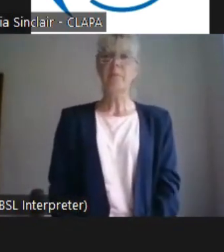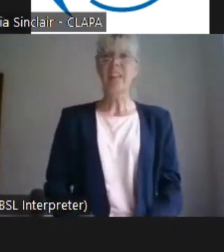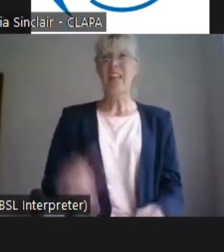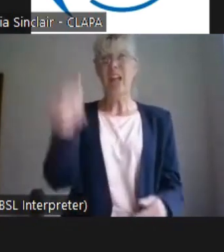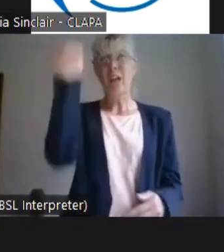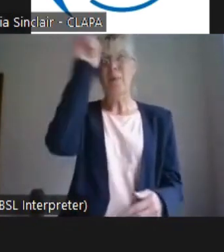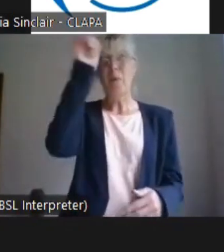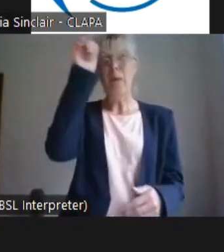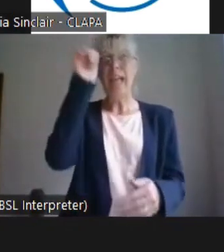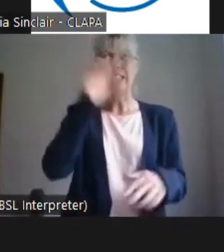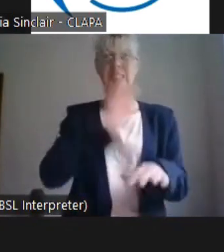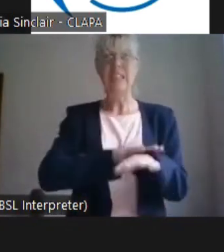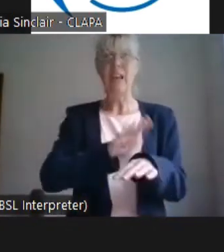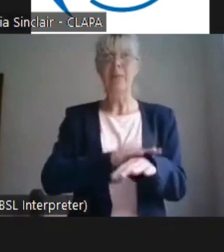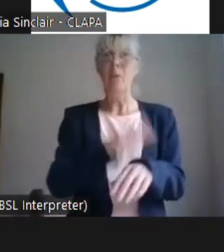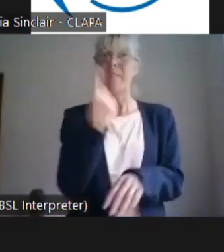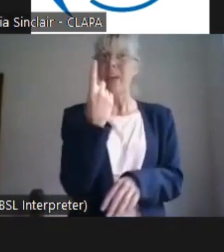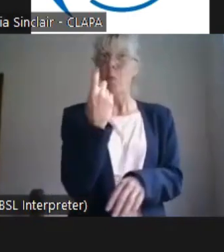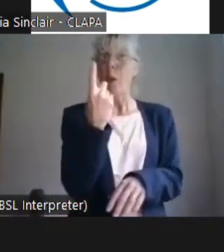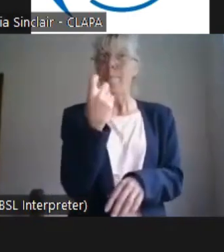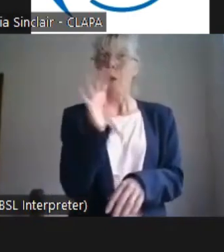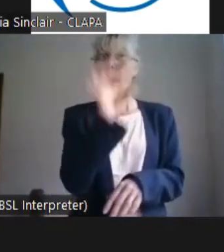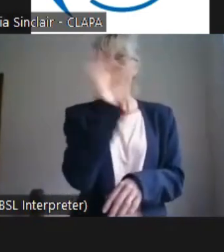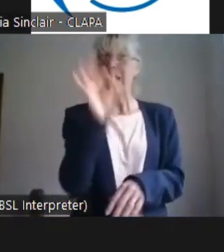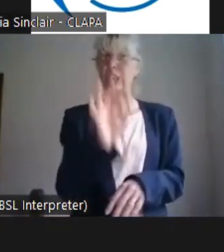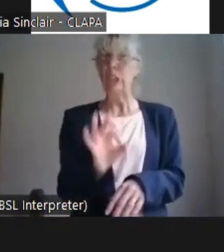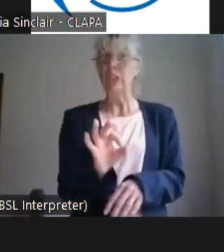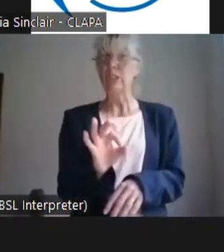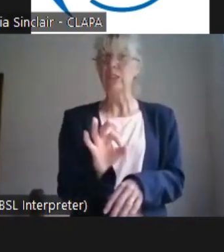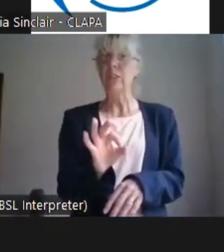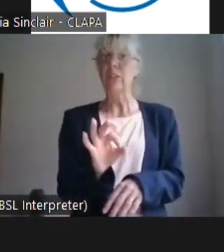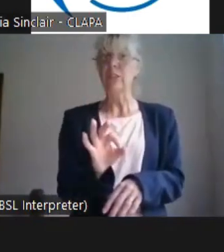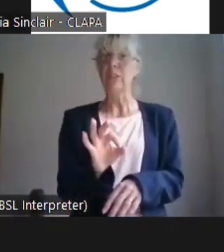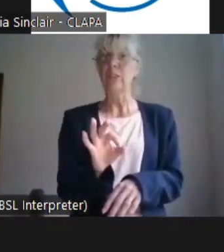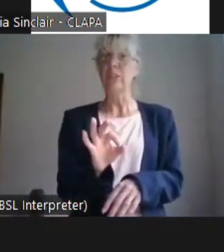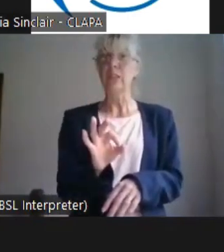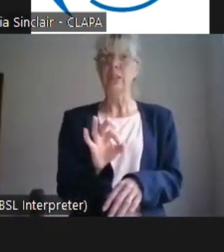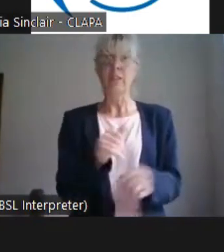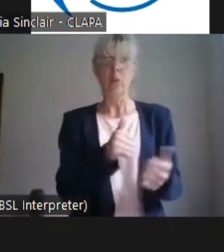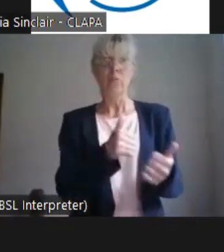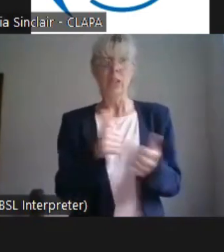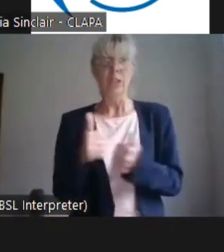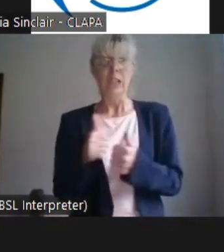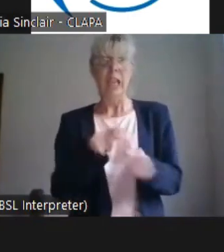think we've only got one more question if everybody is okay to to carry on to that